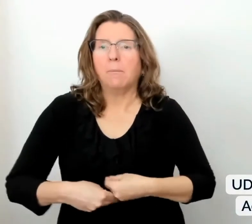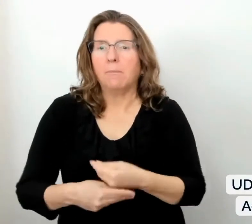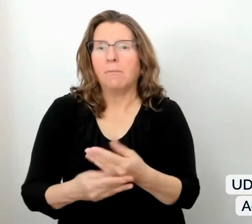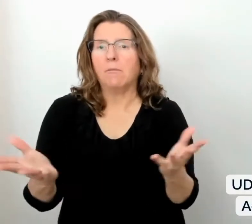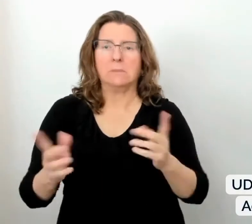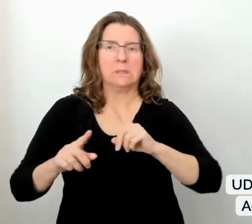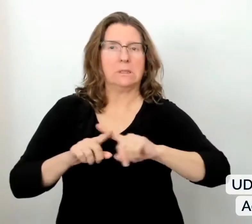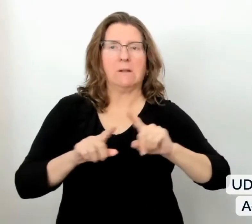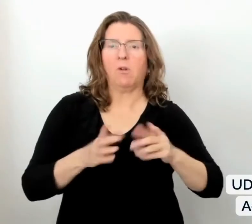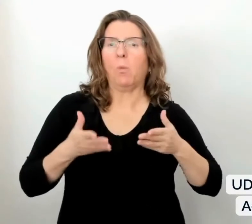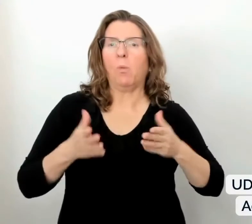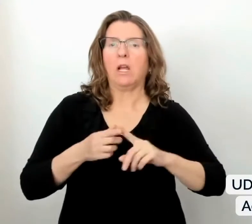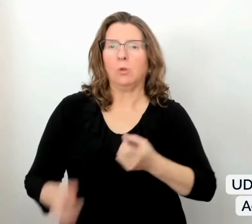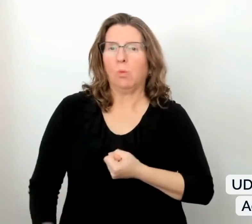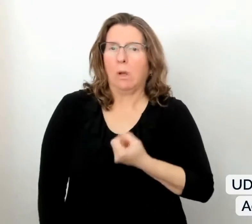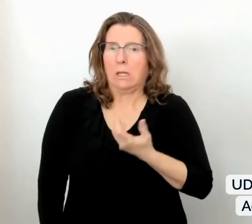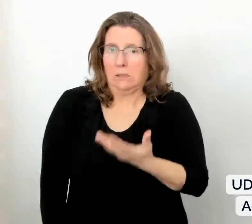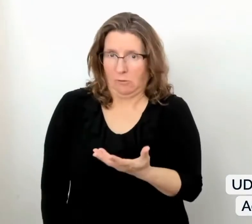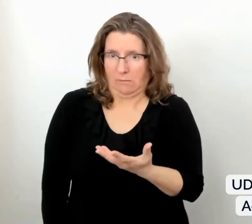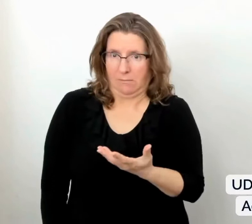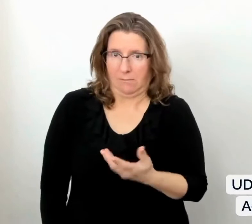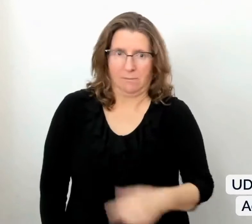How can they express their understanding?